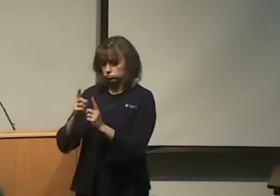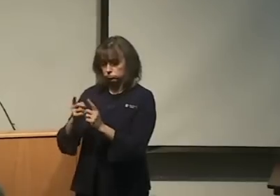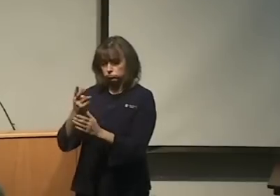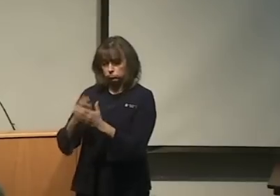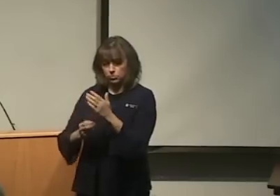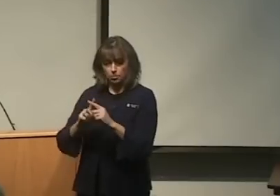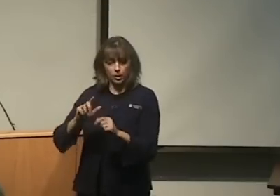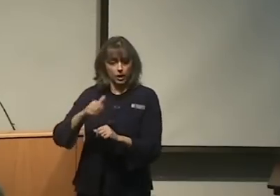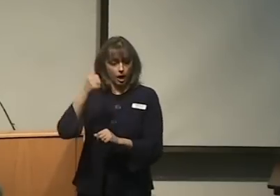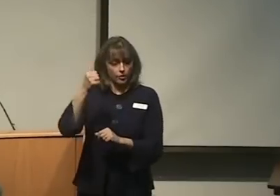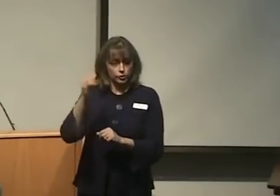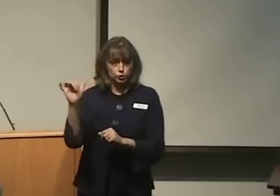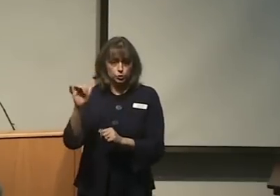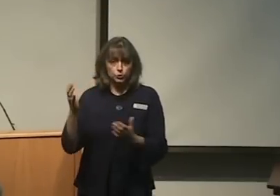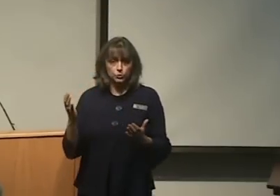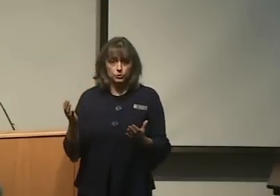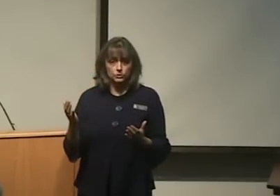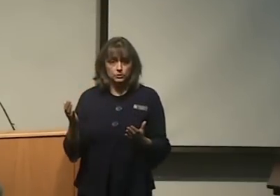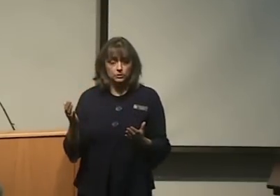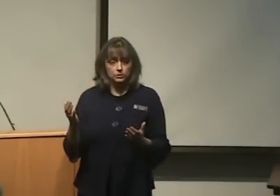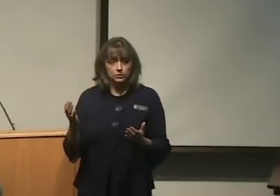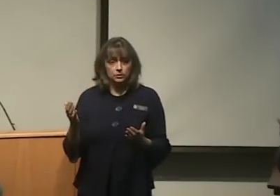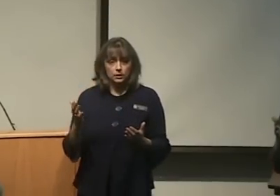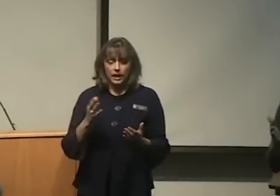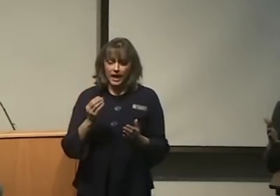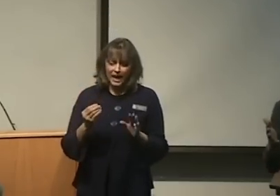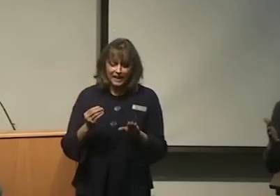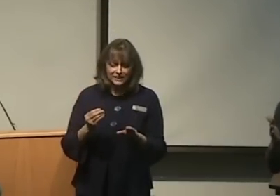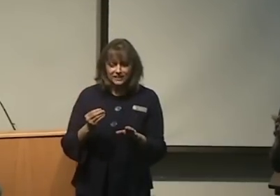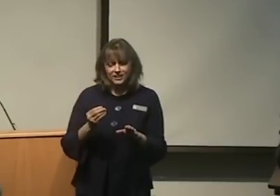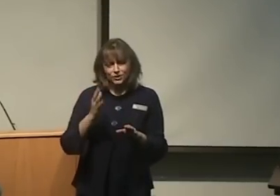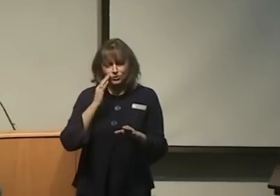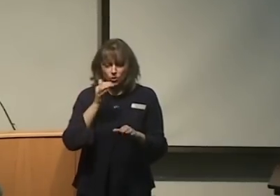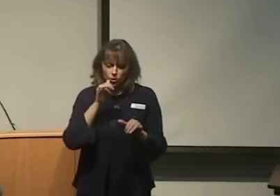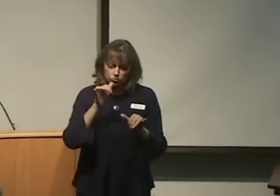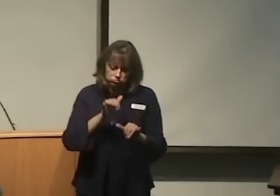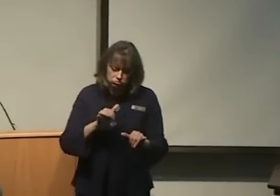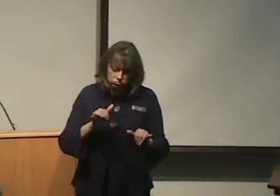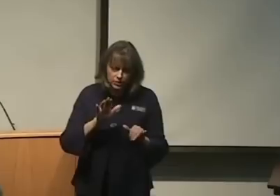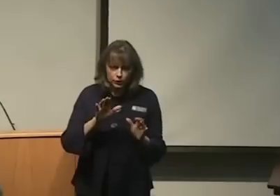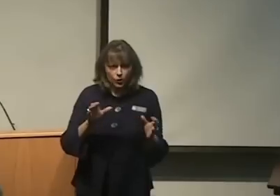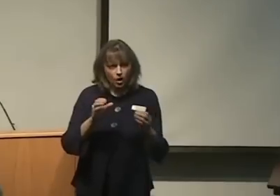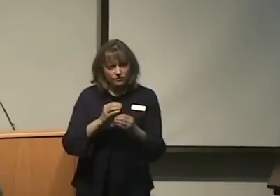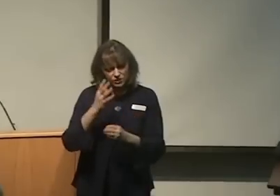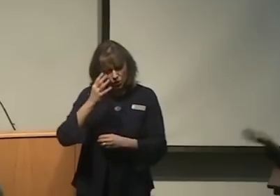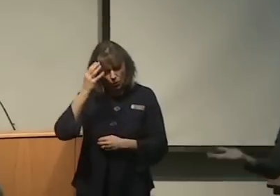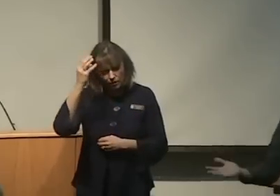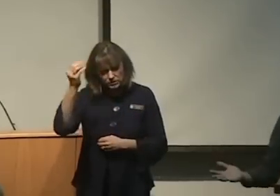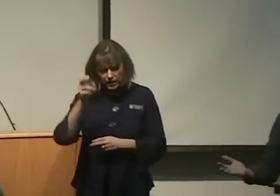Have lunch in the cafeteria. Go to the dorms. Just walk around. Find another place to meet